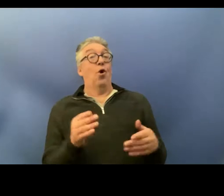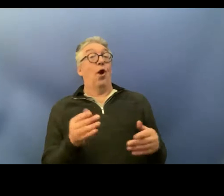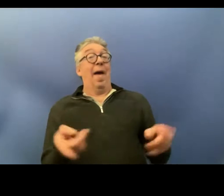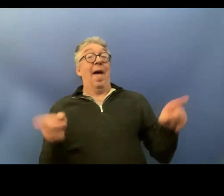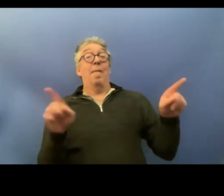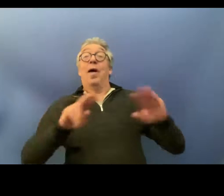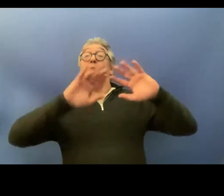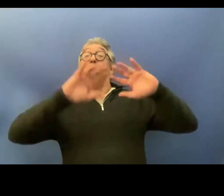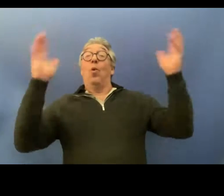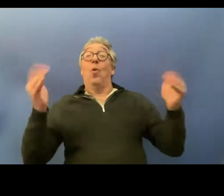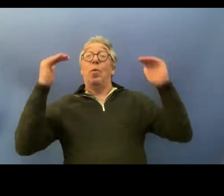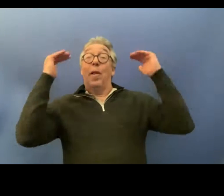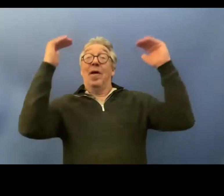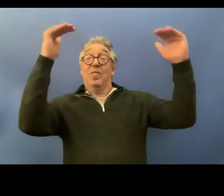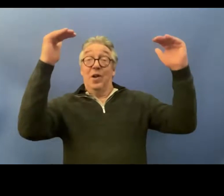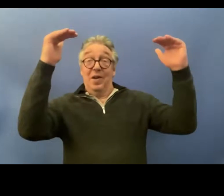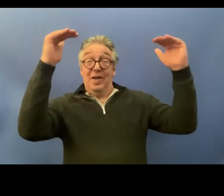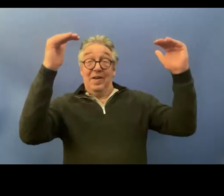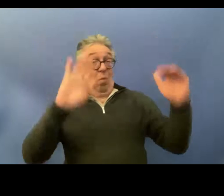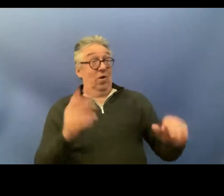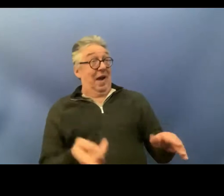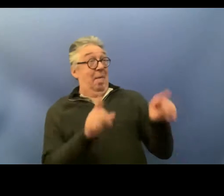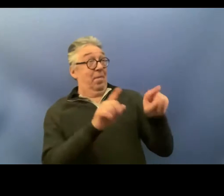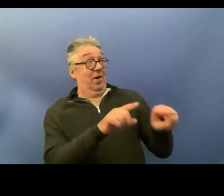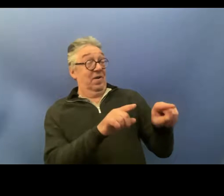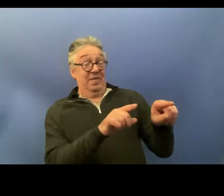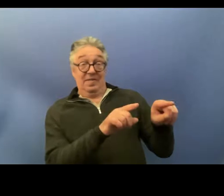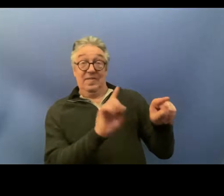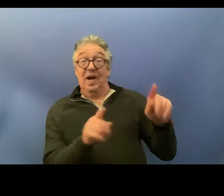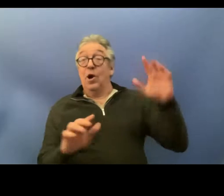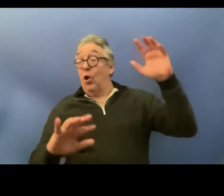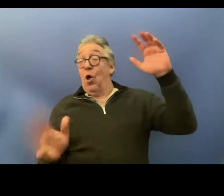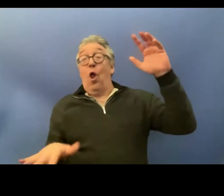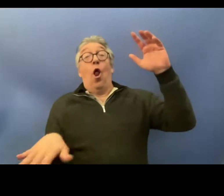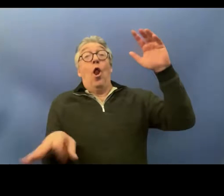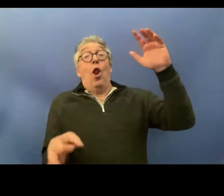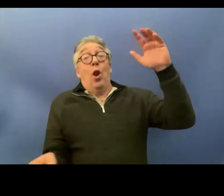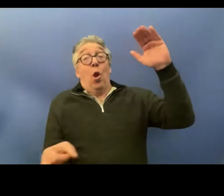level with regards to this agenda and what is actually happening at the local level with